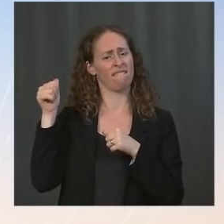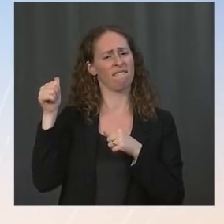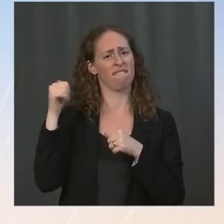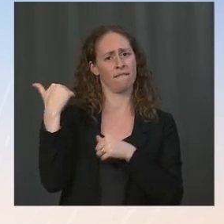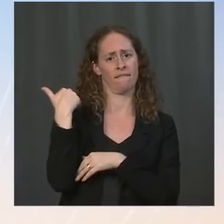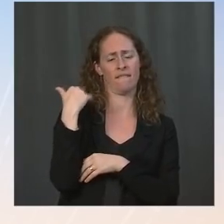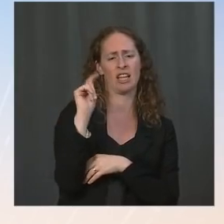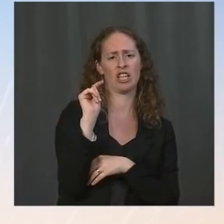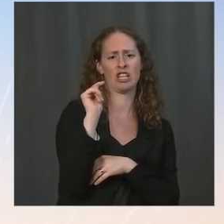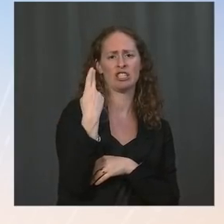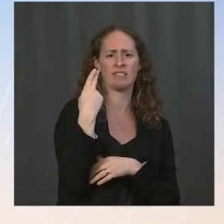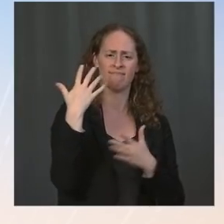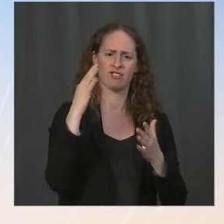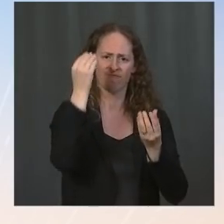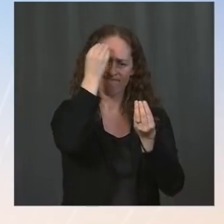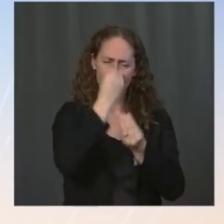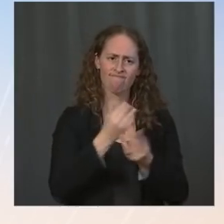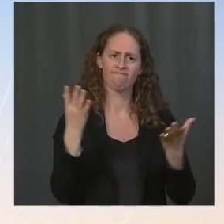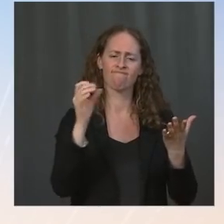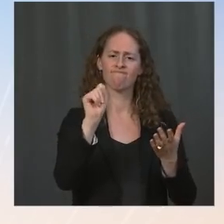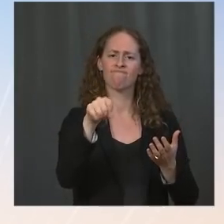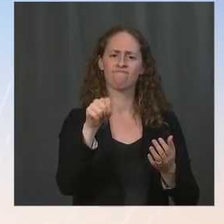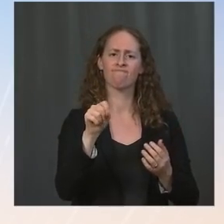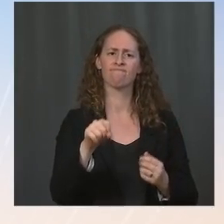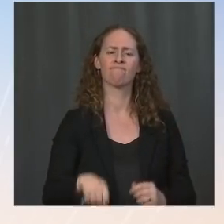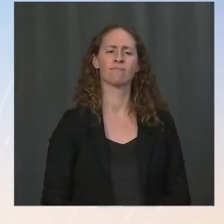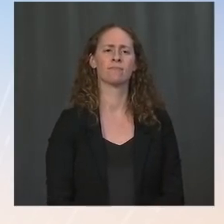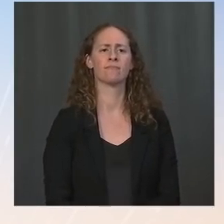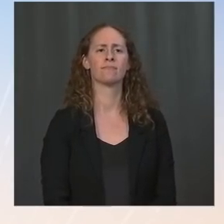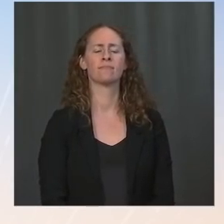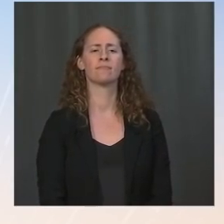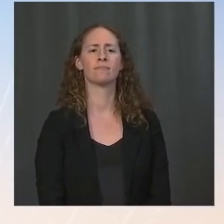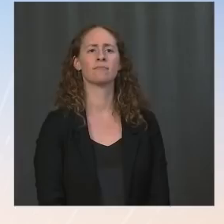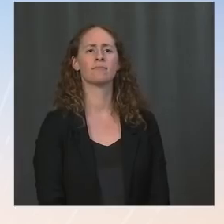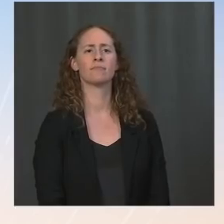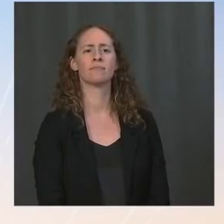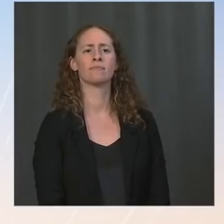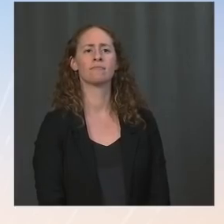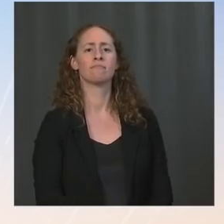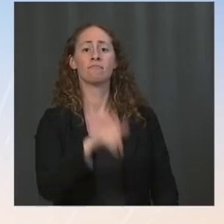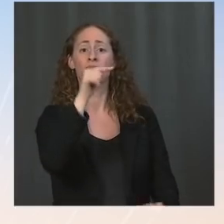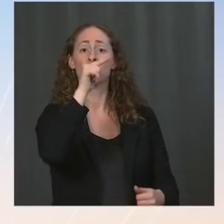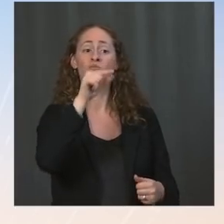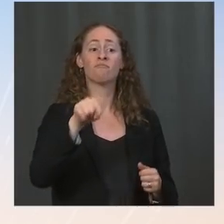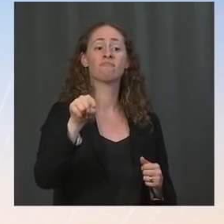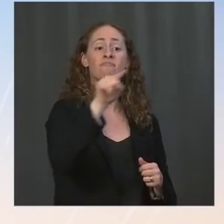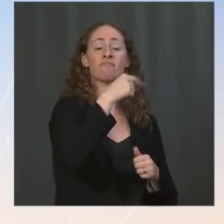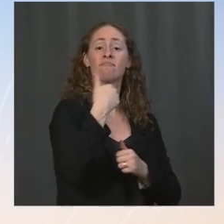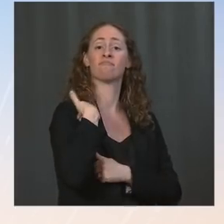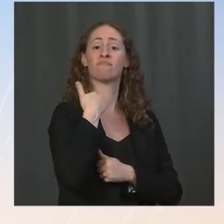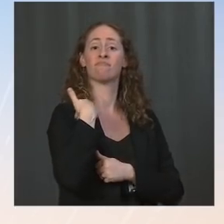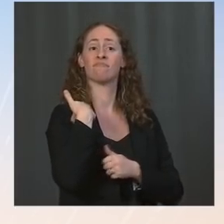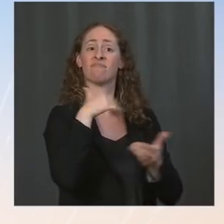he spoke to the loss of life of these servicemen and -women, as soon as it -- shortly after it had happened.